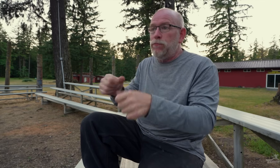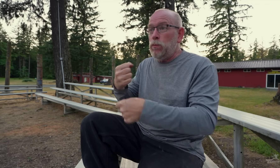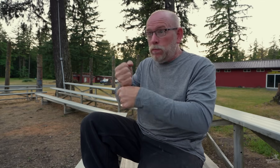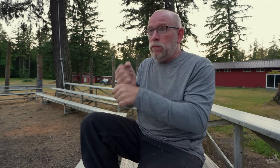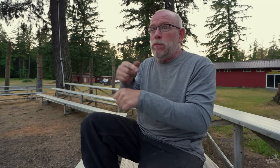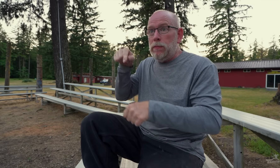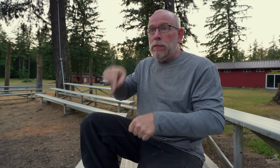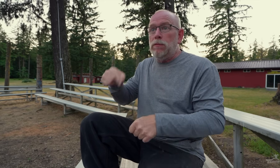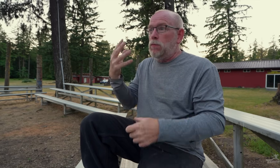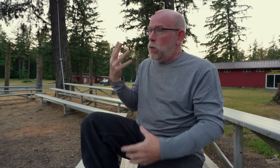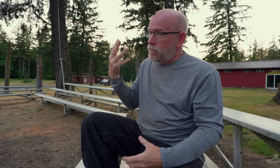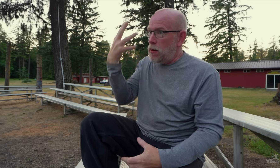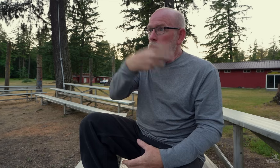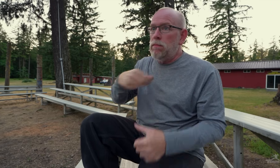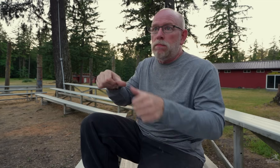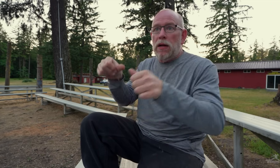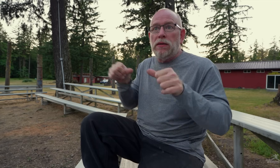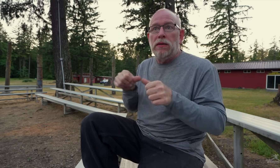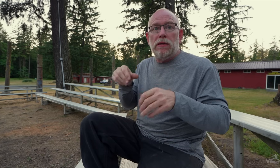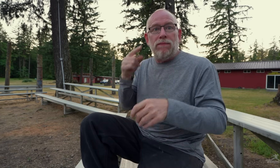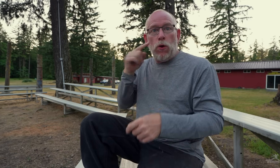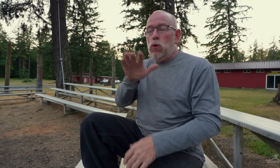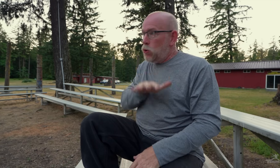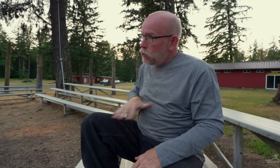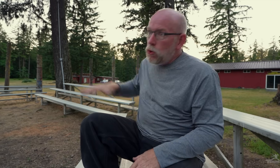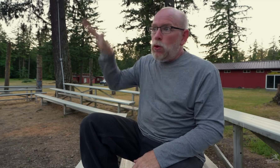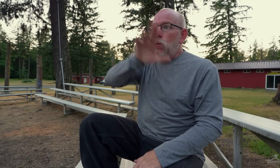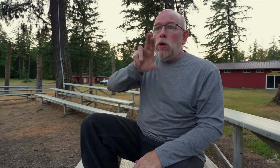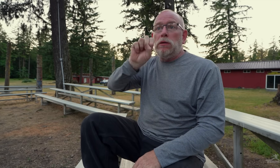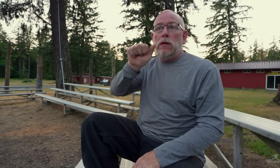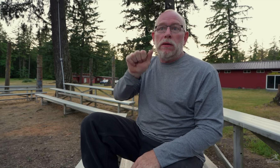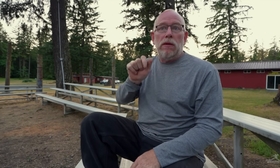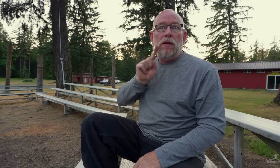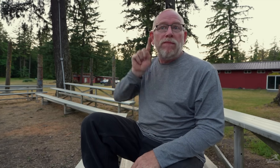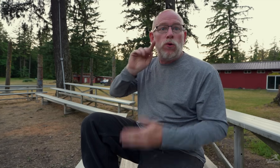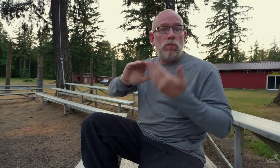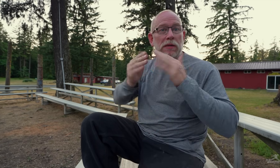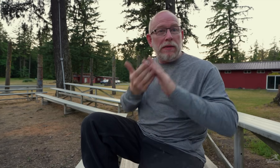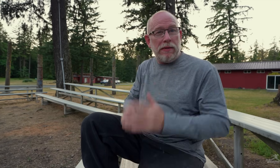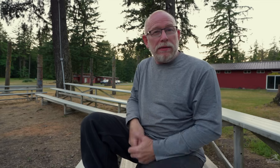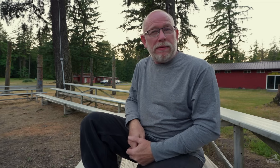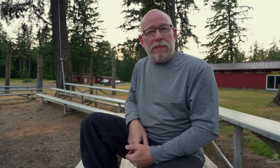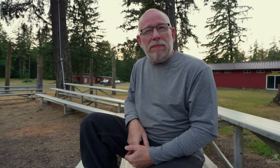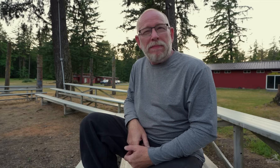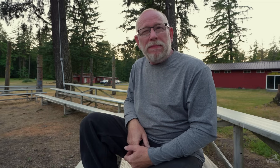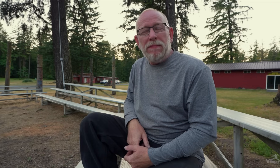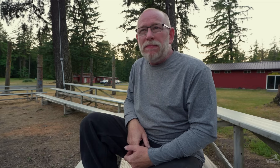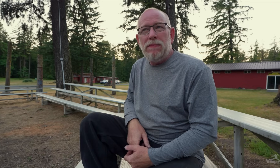to make this a beautiful place for all deaf people in the USA.